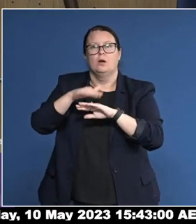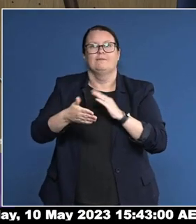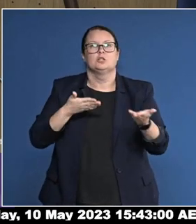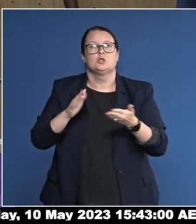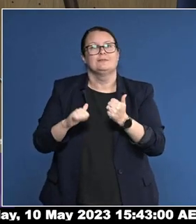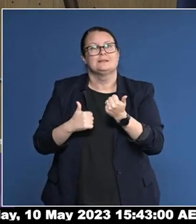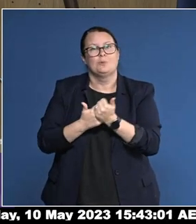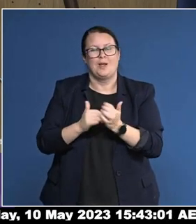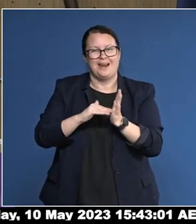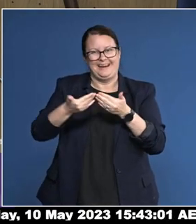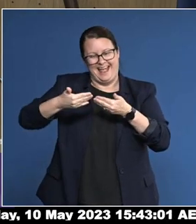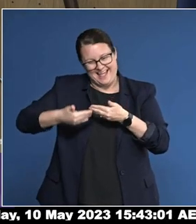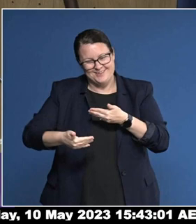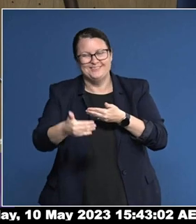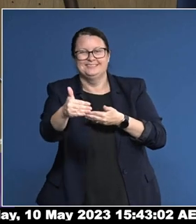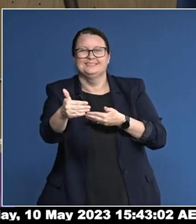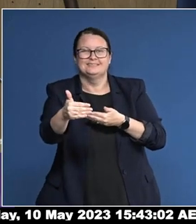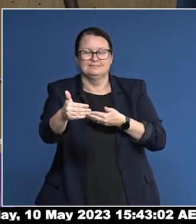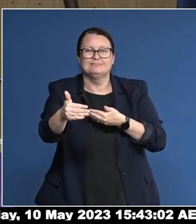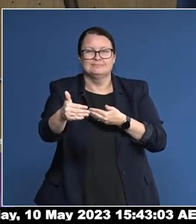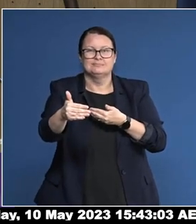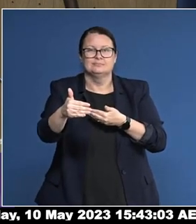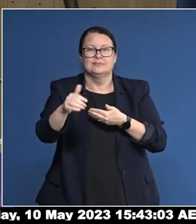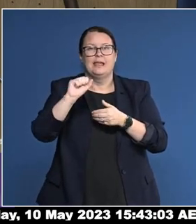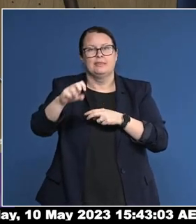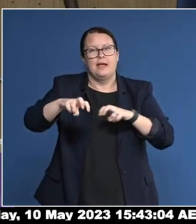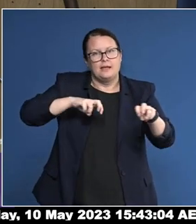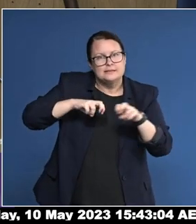by Kaleb and Jonathon, their activities and their plans for the future.